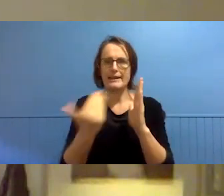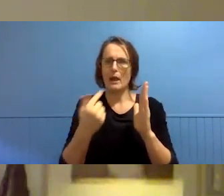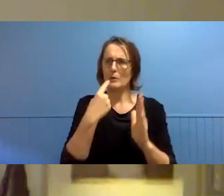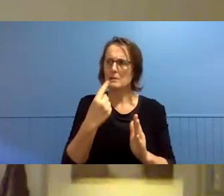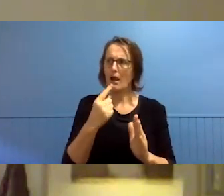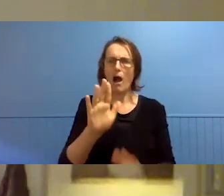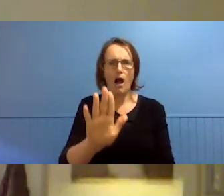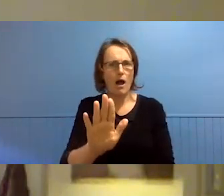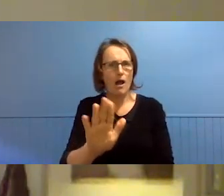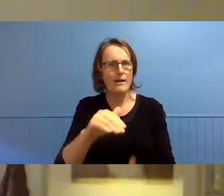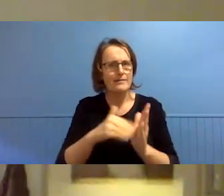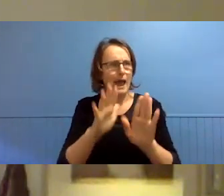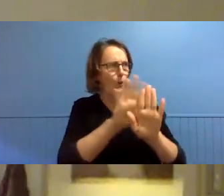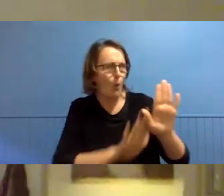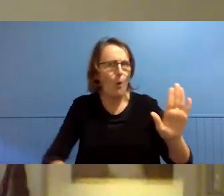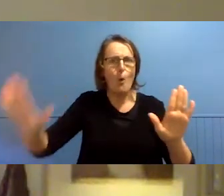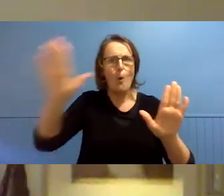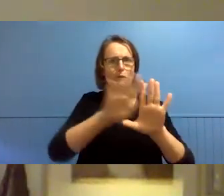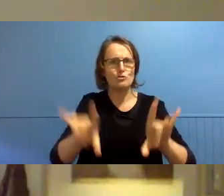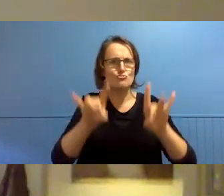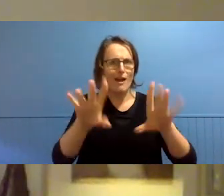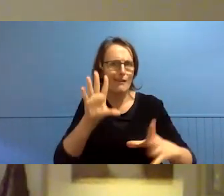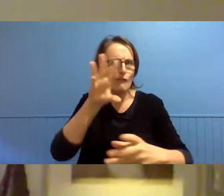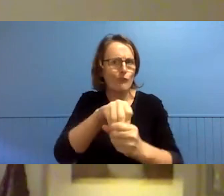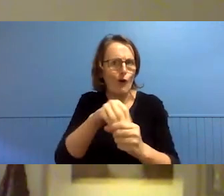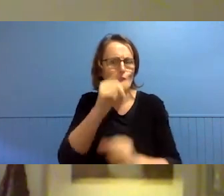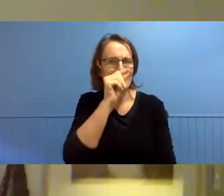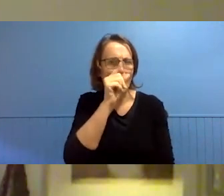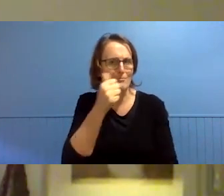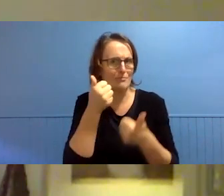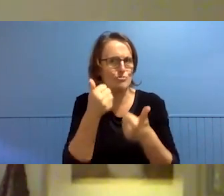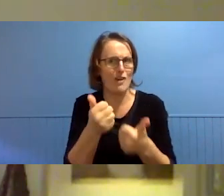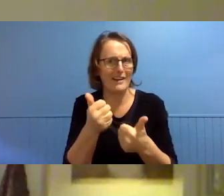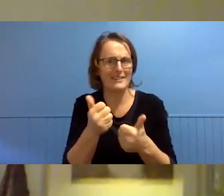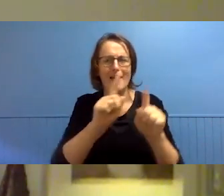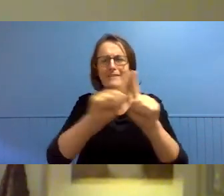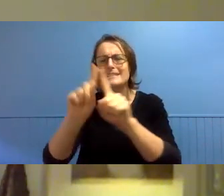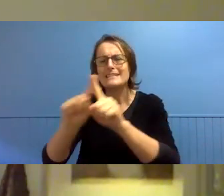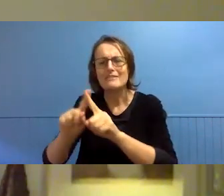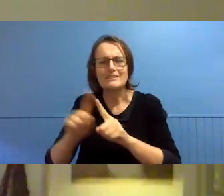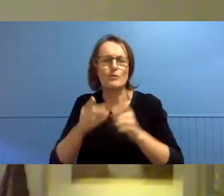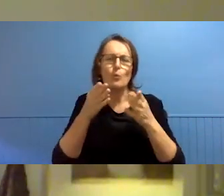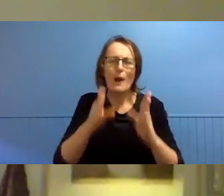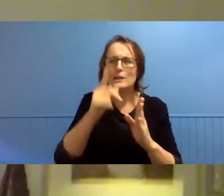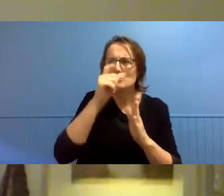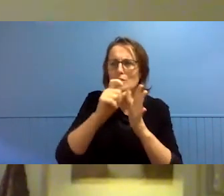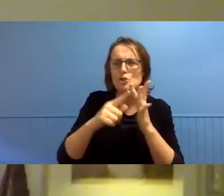sharing it with the whole country." You know, there's lots of different ways of operating. There's the person-to-person, there's the person